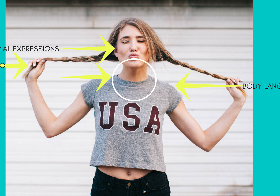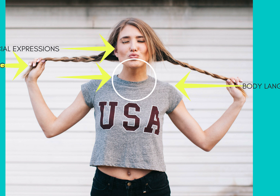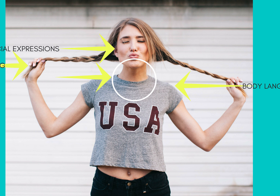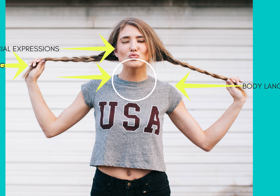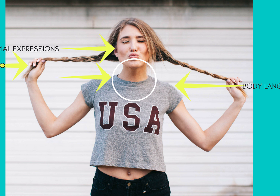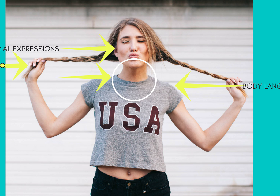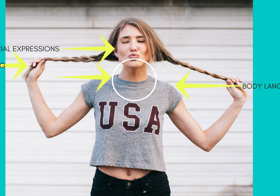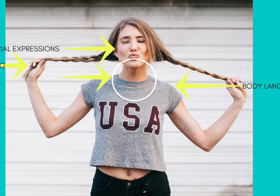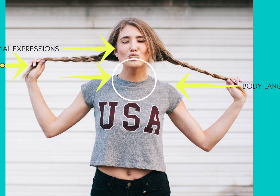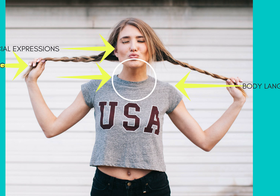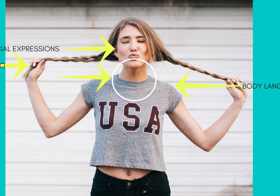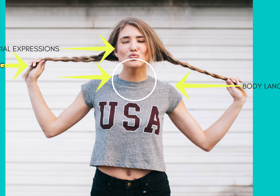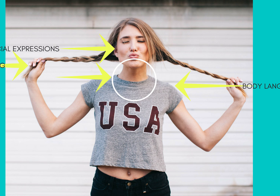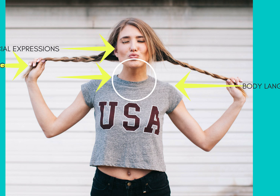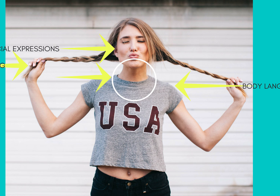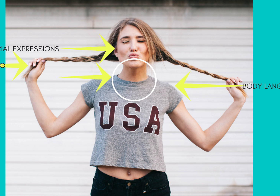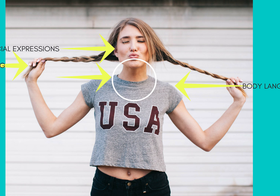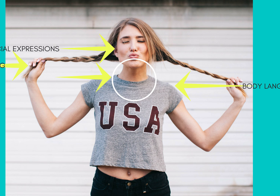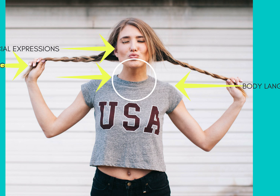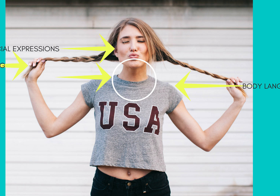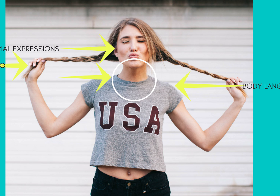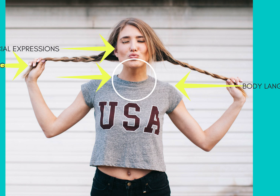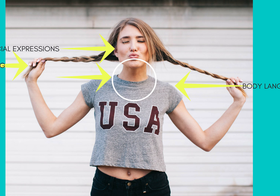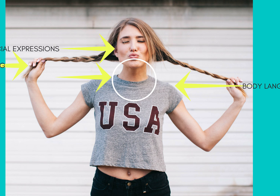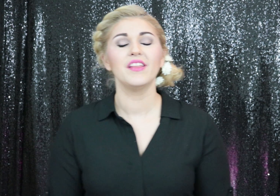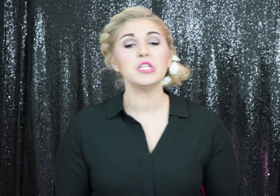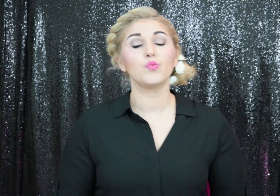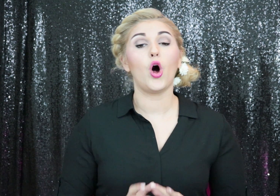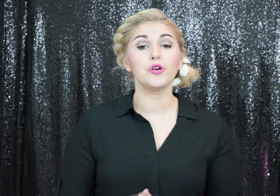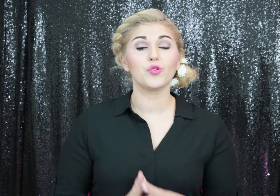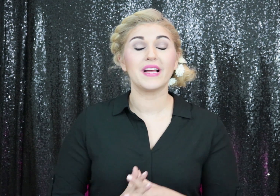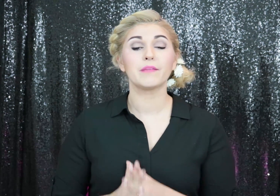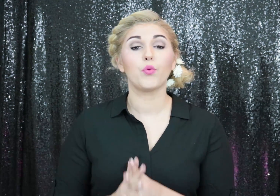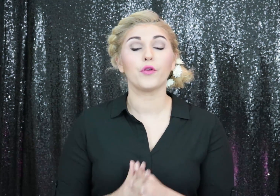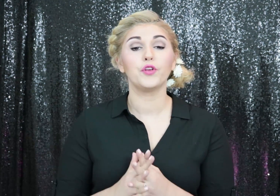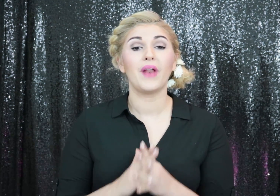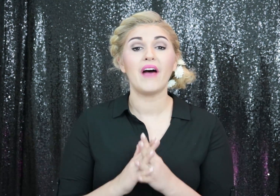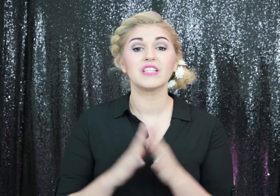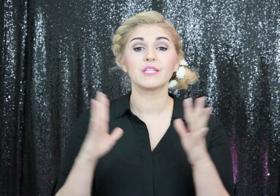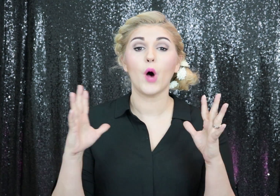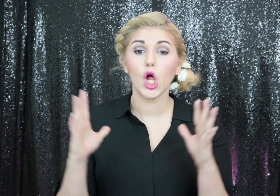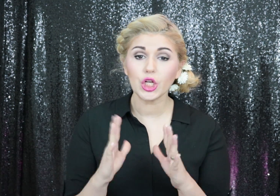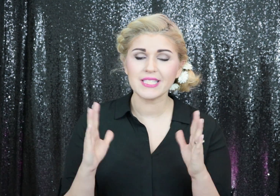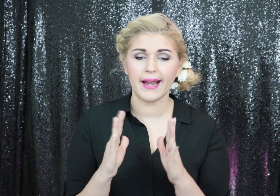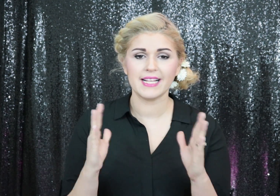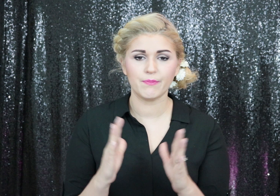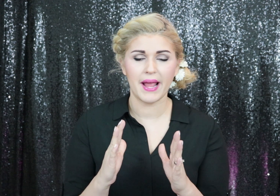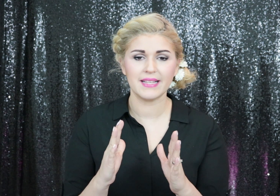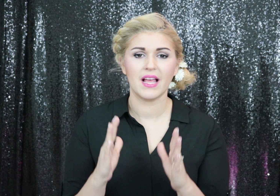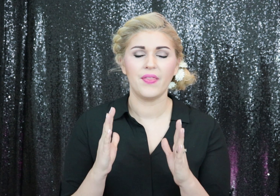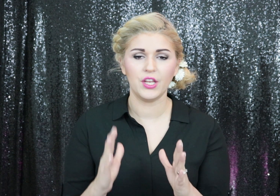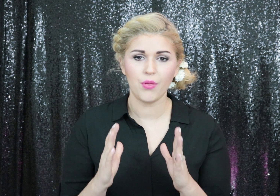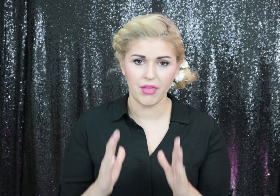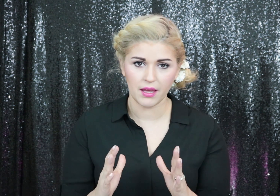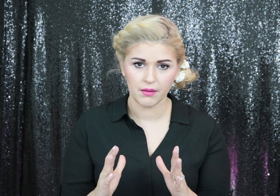Then you're going to pay attention more to their facial expressions that this is also why it's important for you to have a smaller signing space than you think.